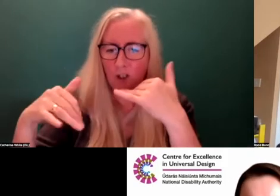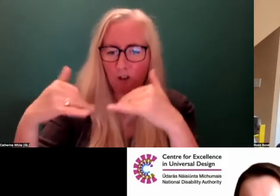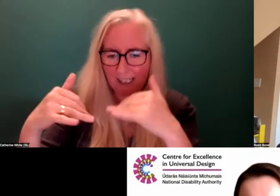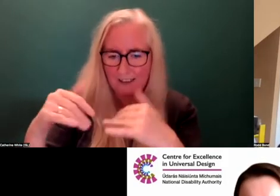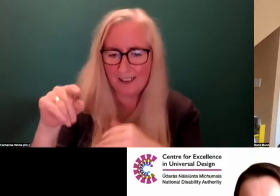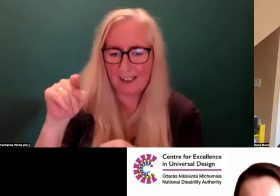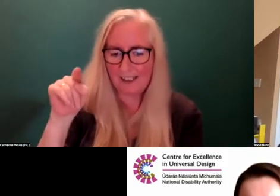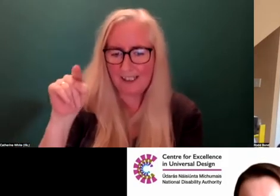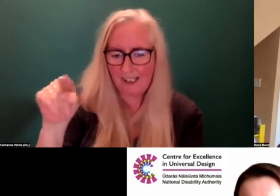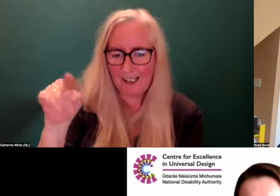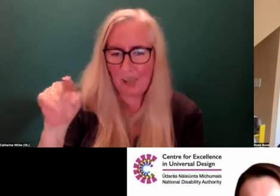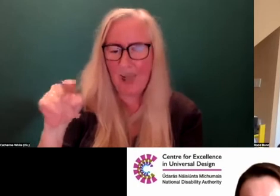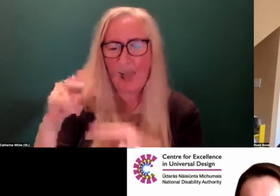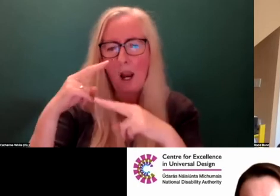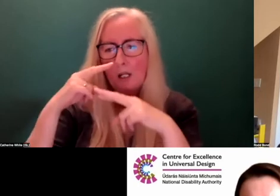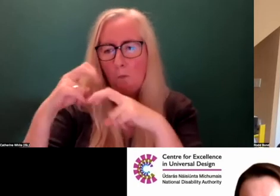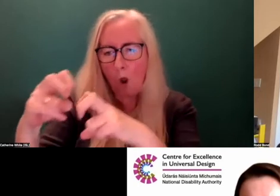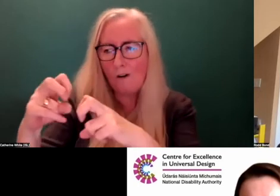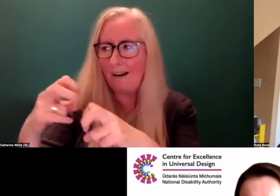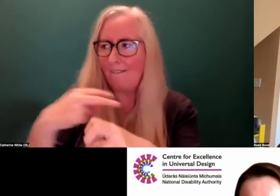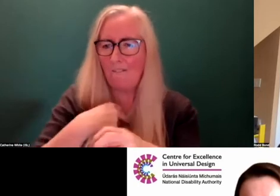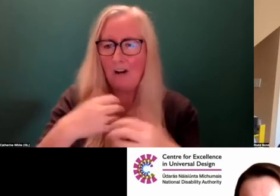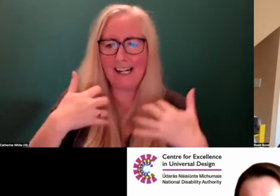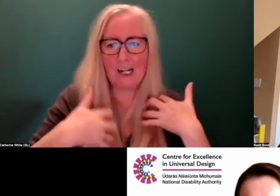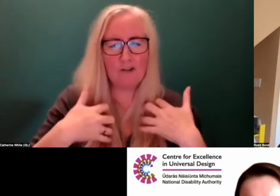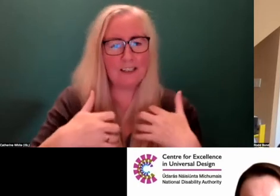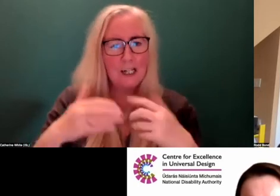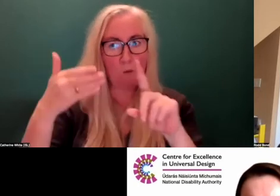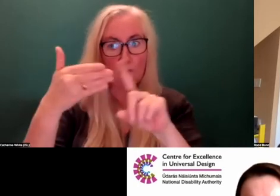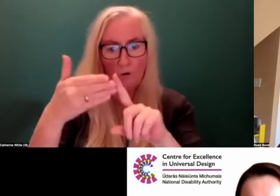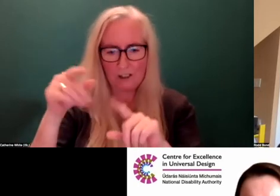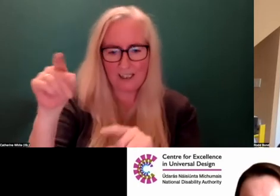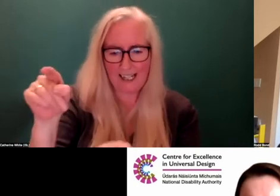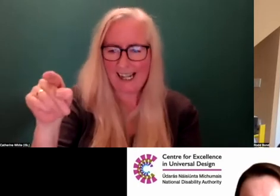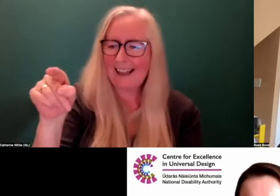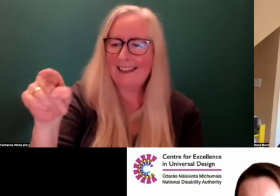And they've certainly been exploring some very, very interesting approaches there.